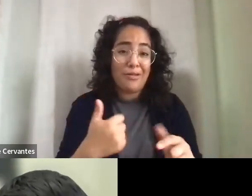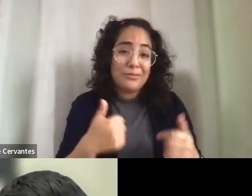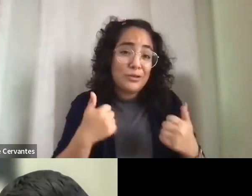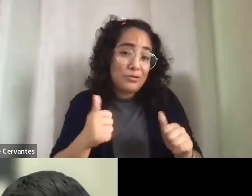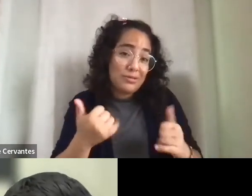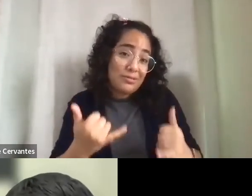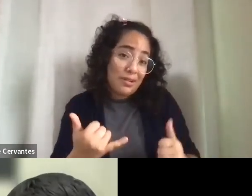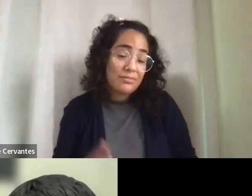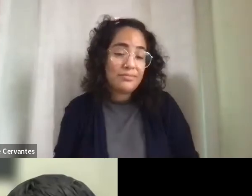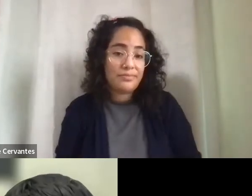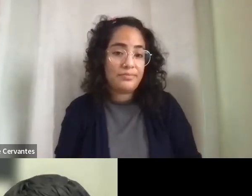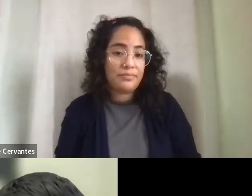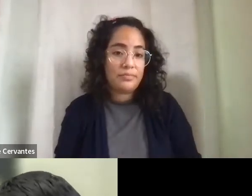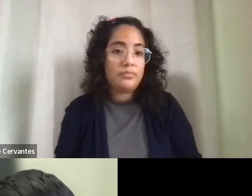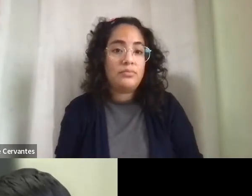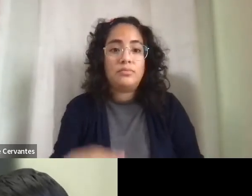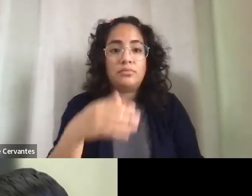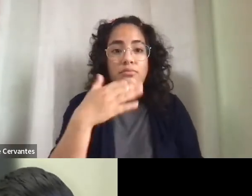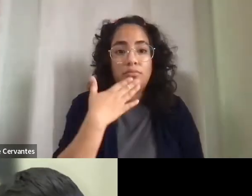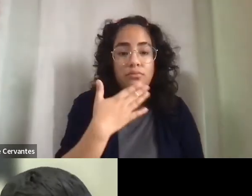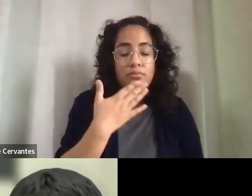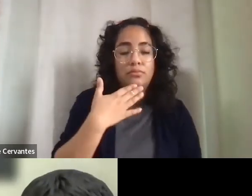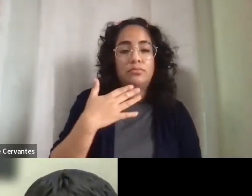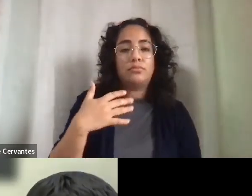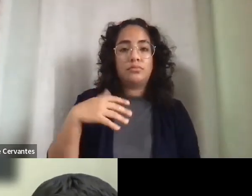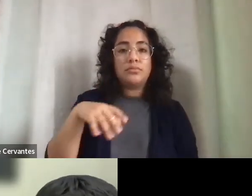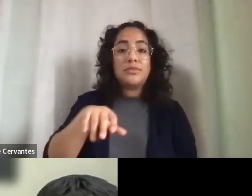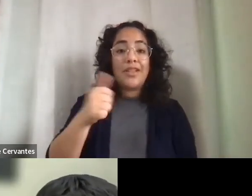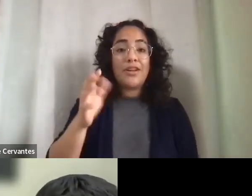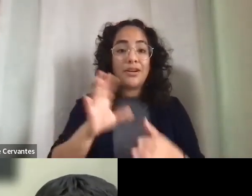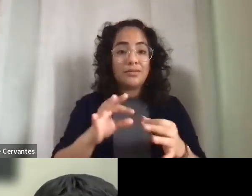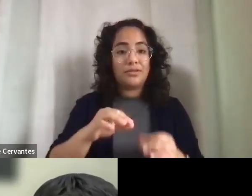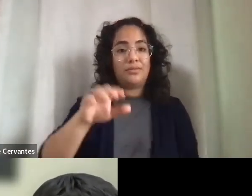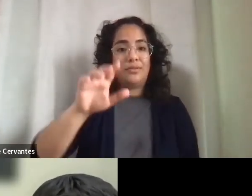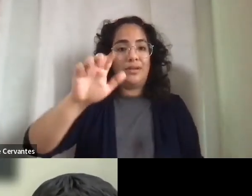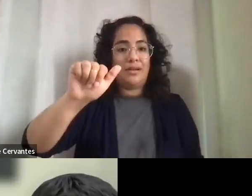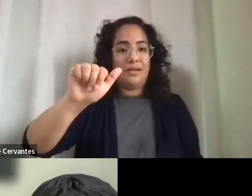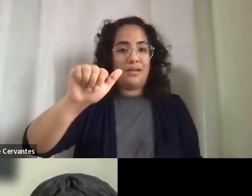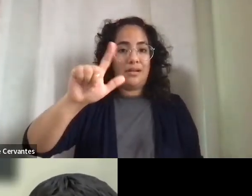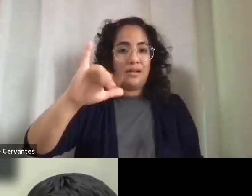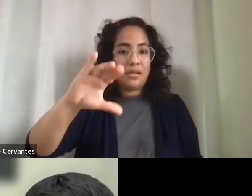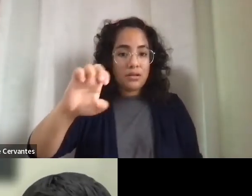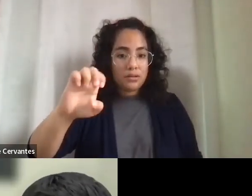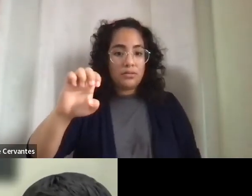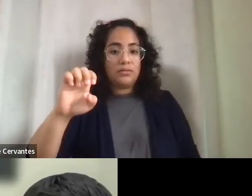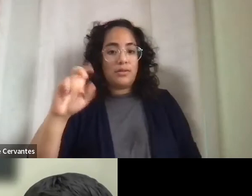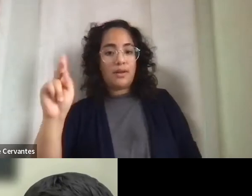There's a there's a great comment from Alex, I'm sorry Alice K sharing her experience